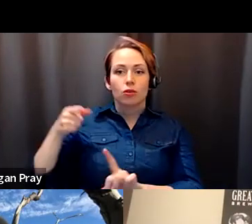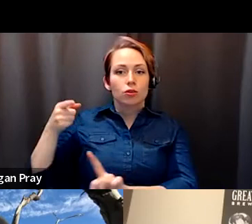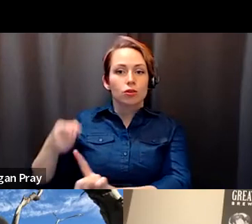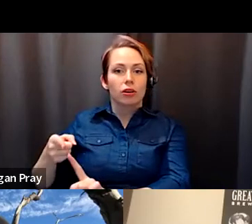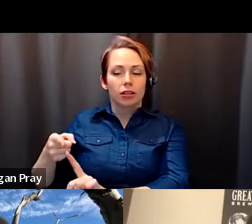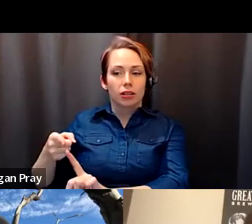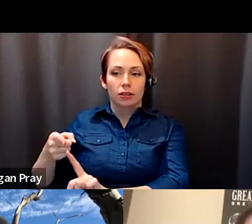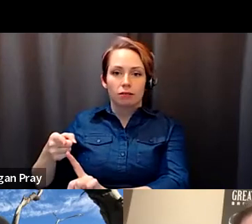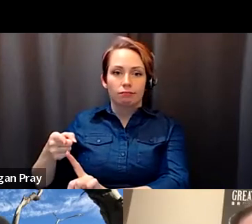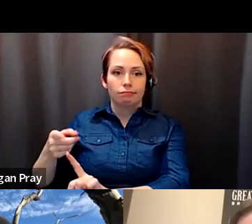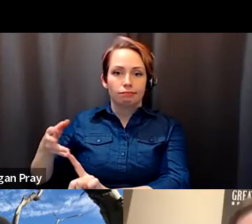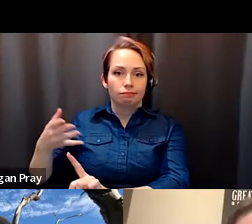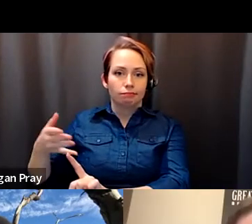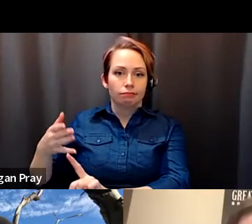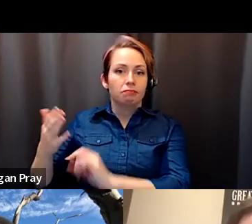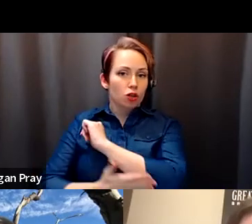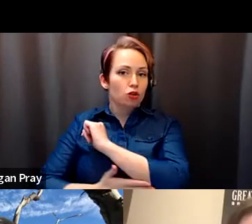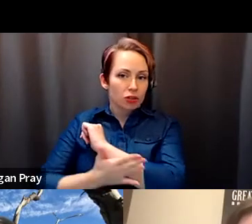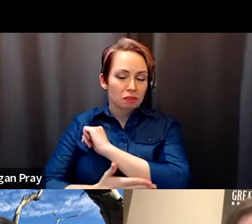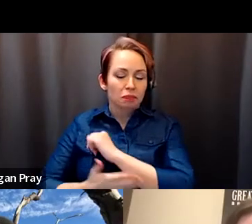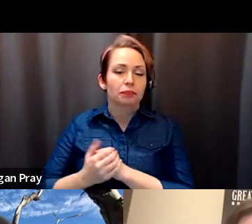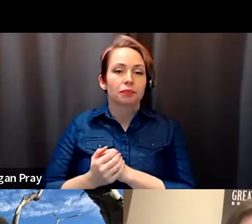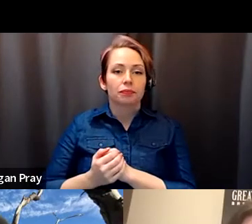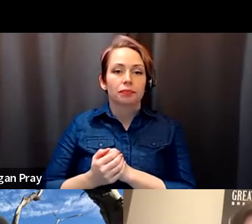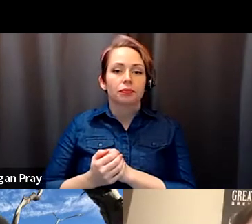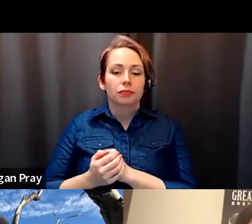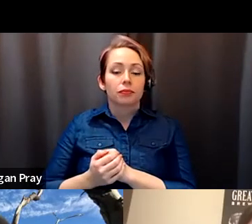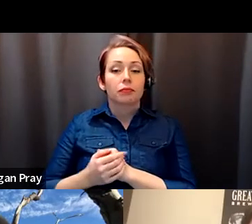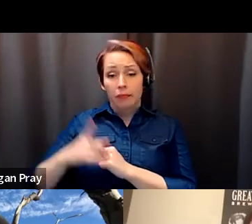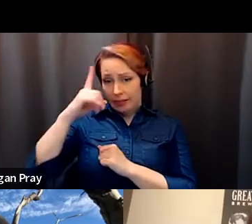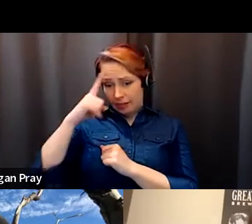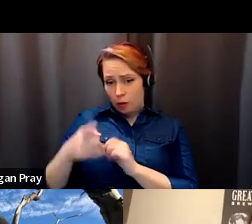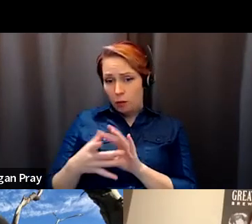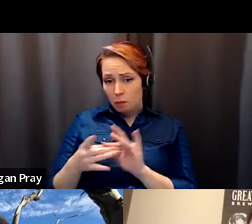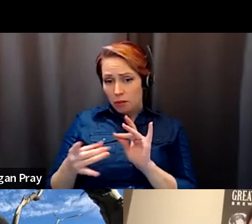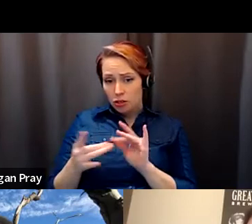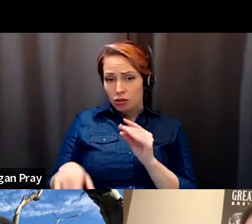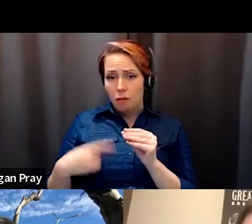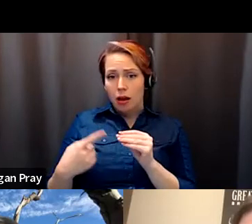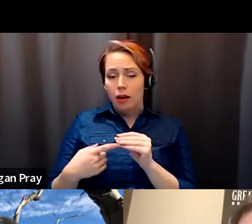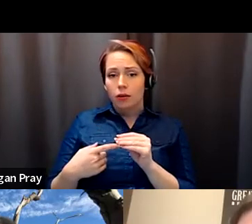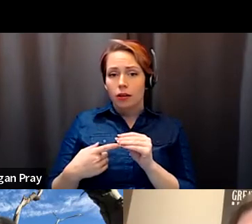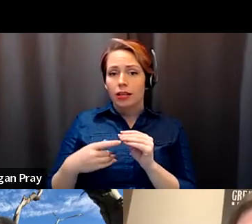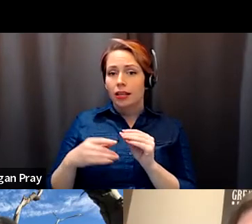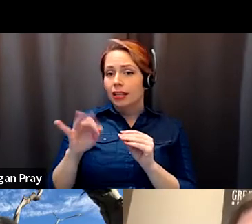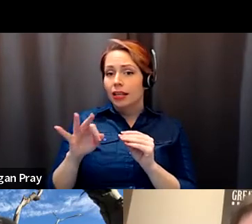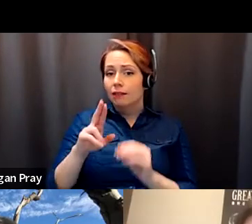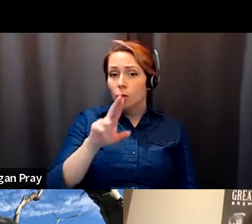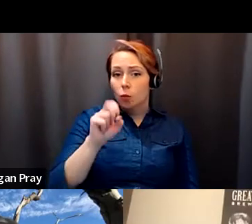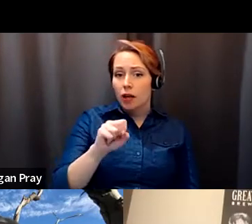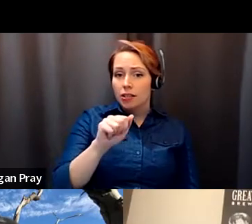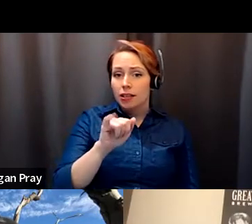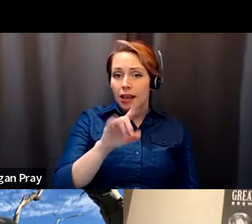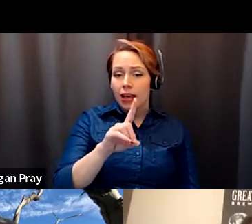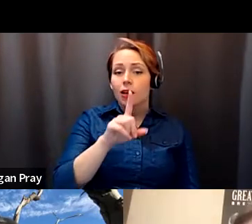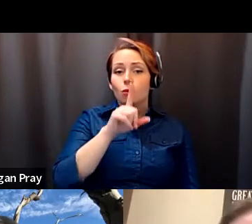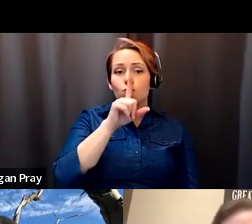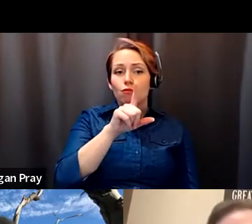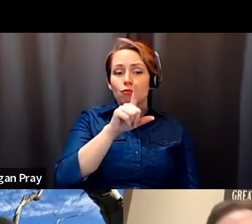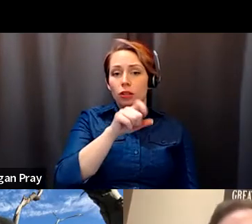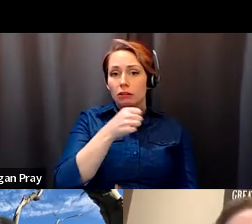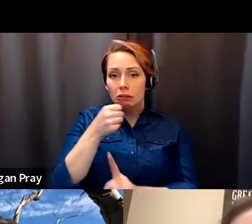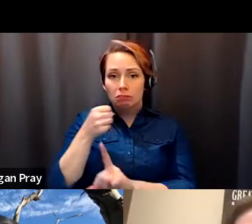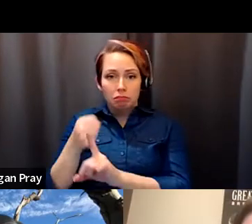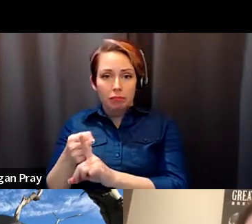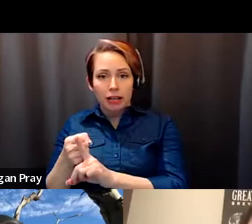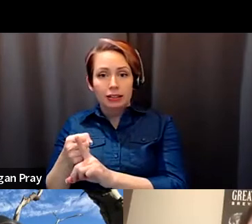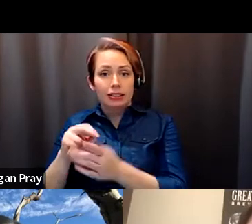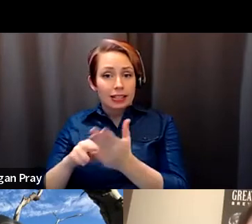Salvador Santino Regilme: With their target that countries when it comes to I think you mentioned about whether or not us a really impact democratizes intended democratization outcomes, I think.